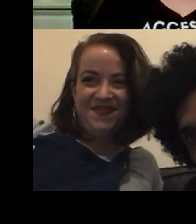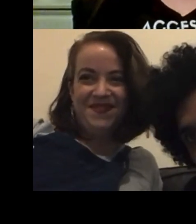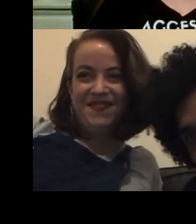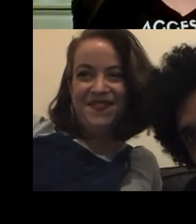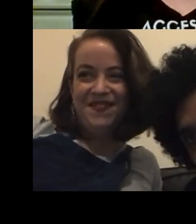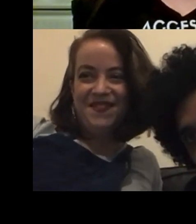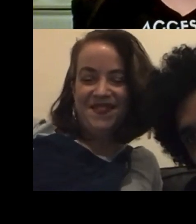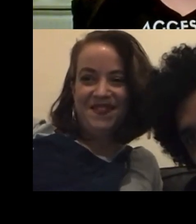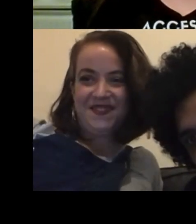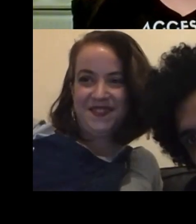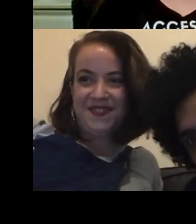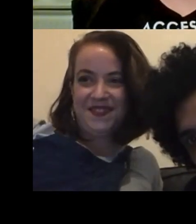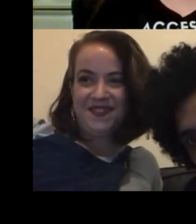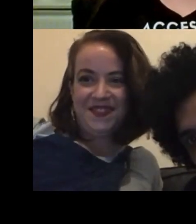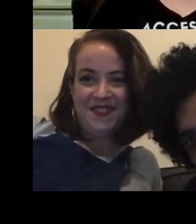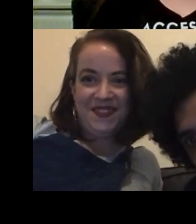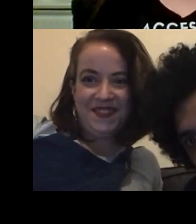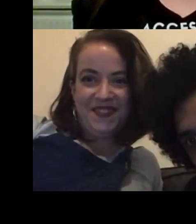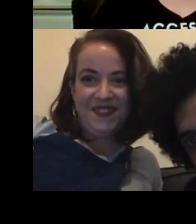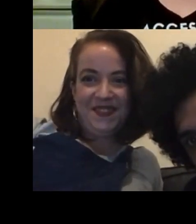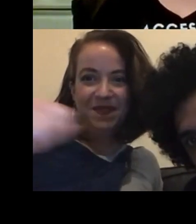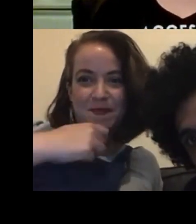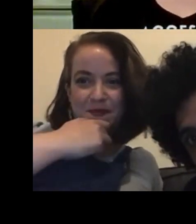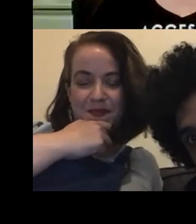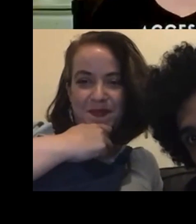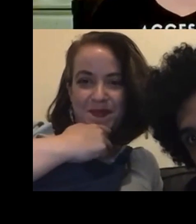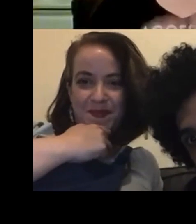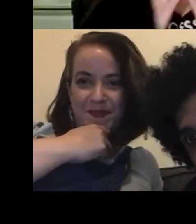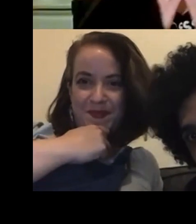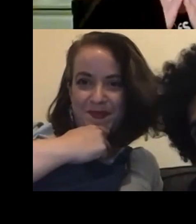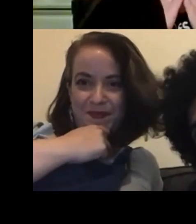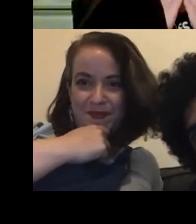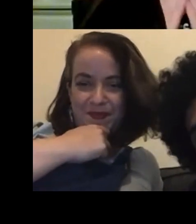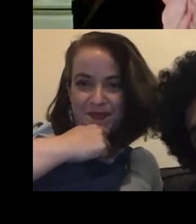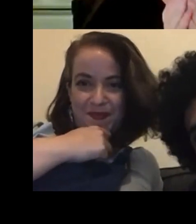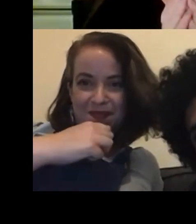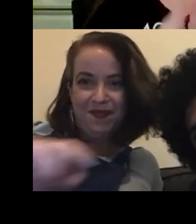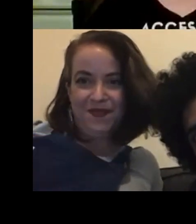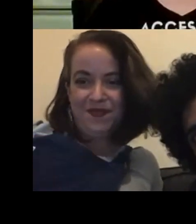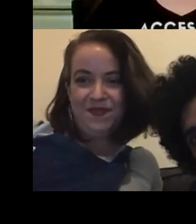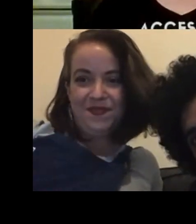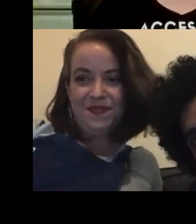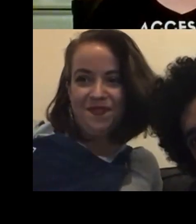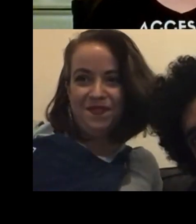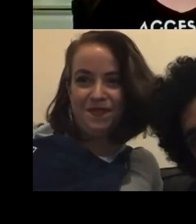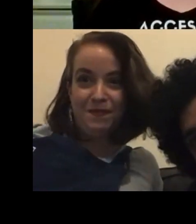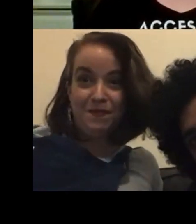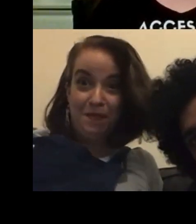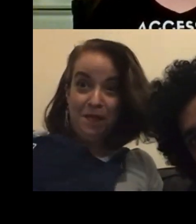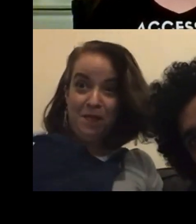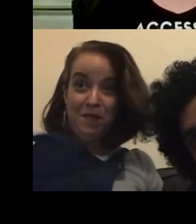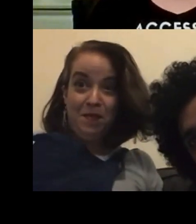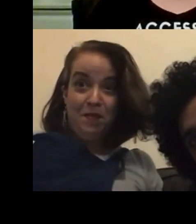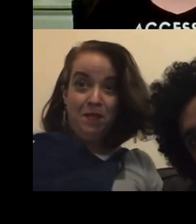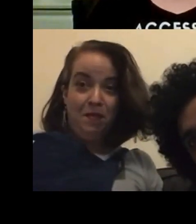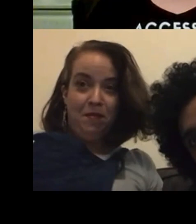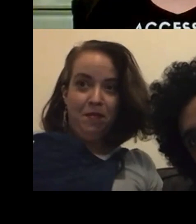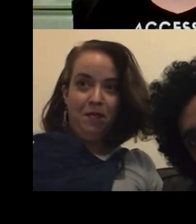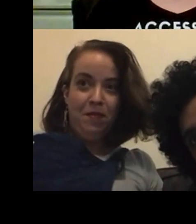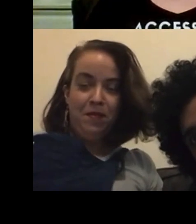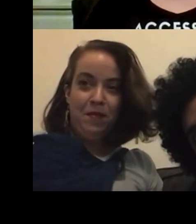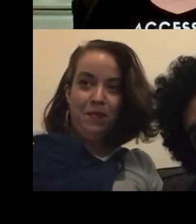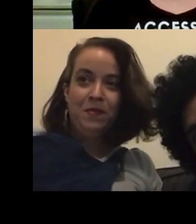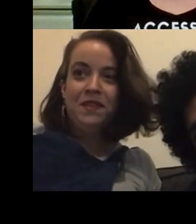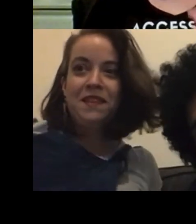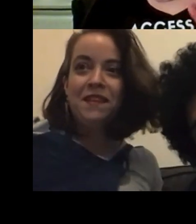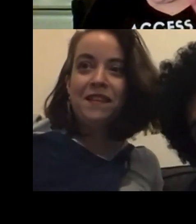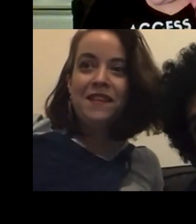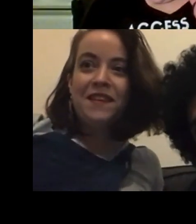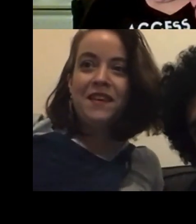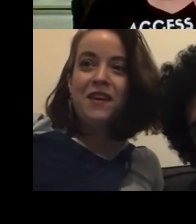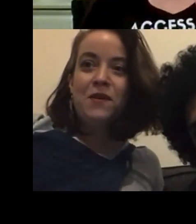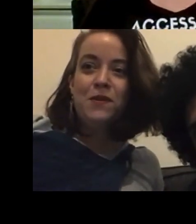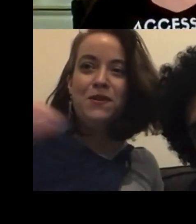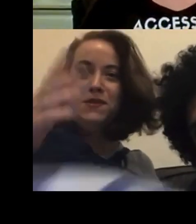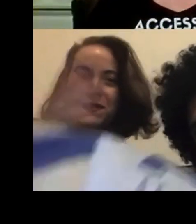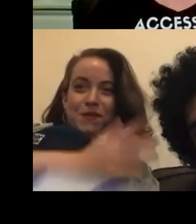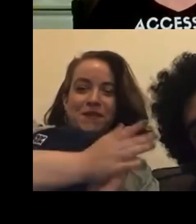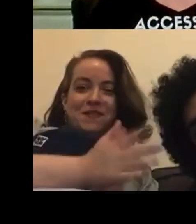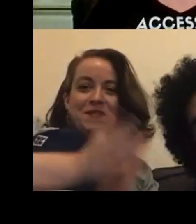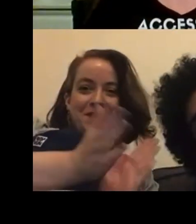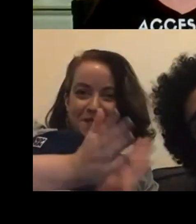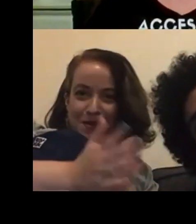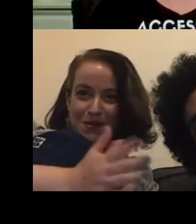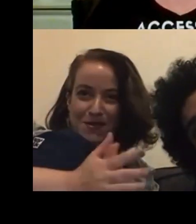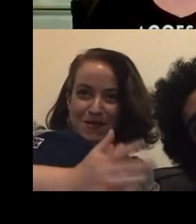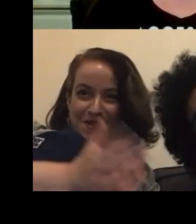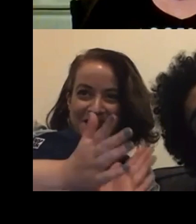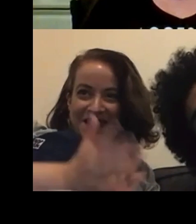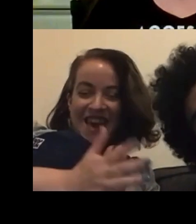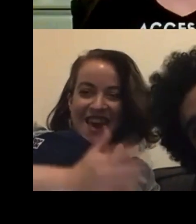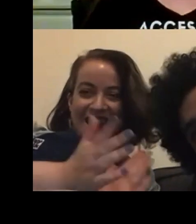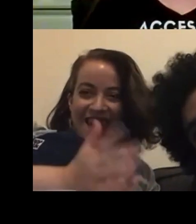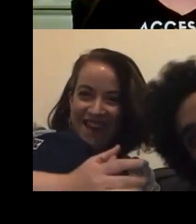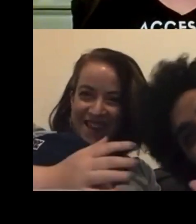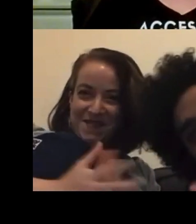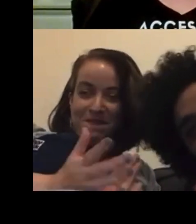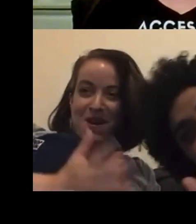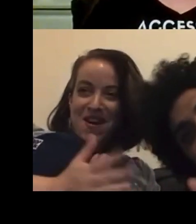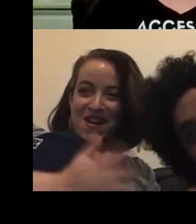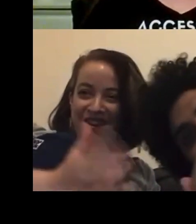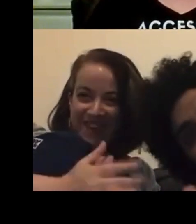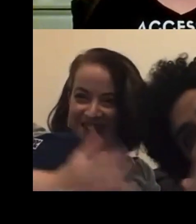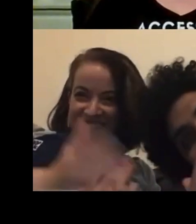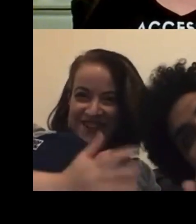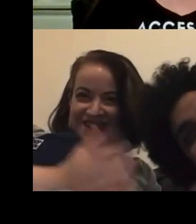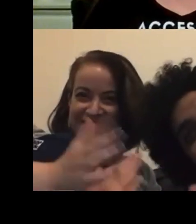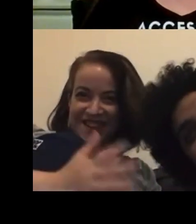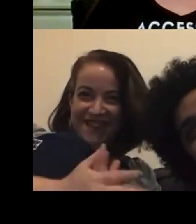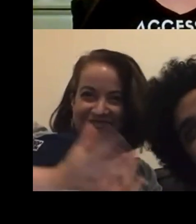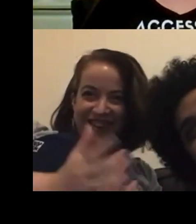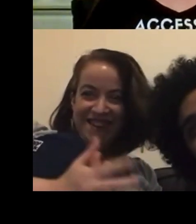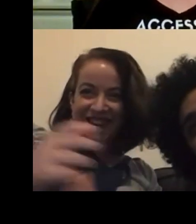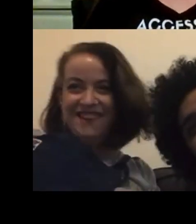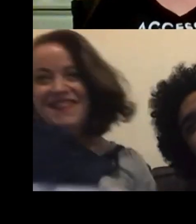Kate Marsh: Thank you. Thank you.